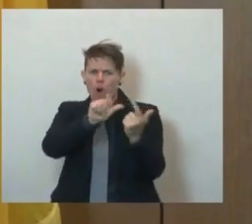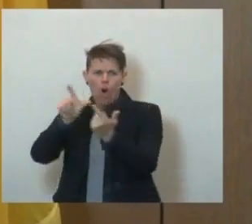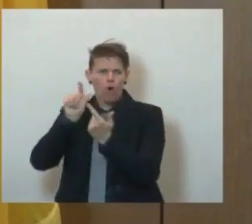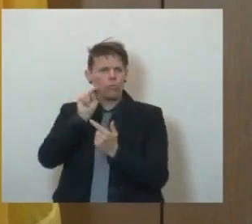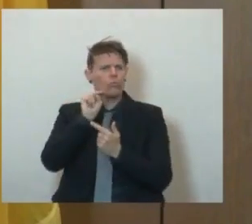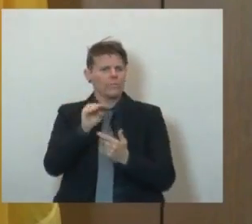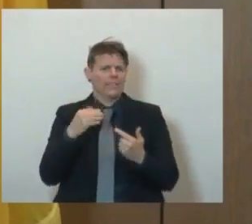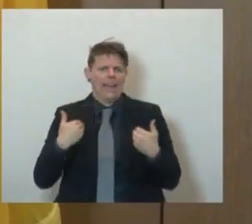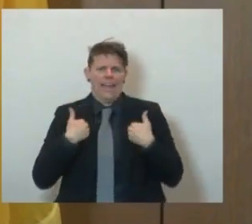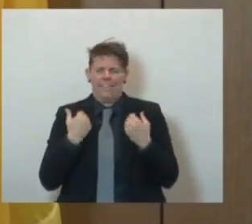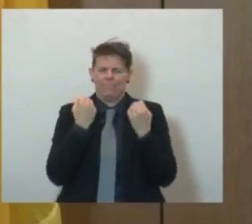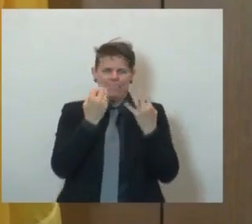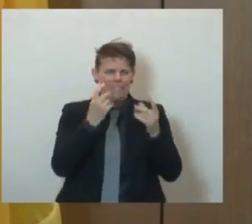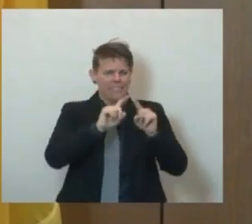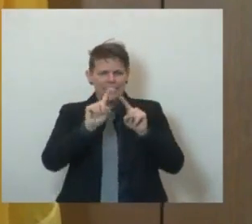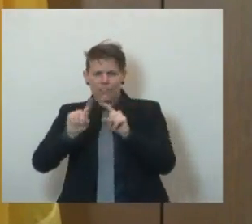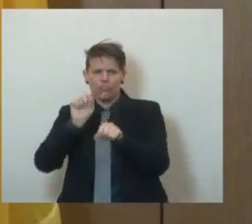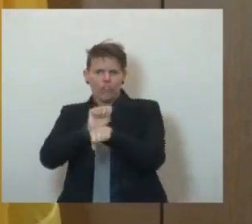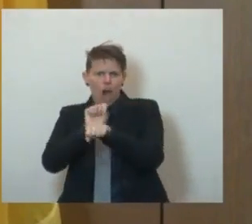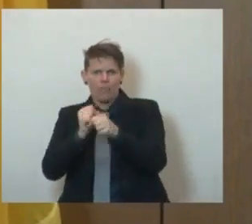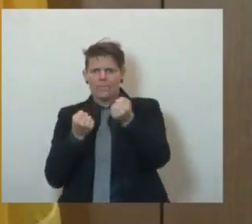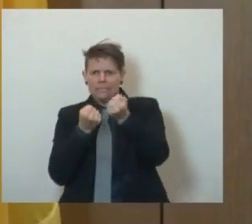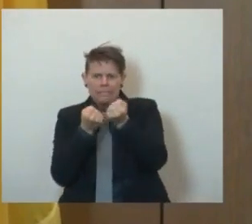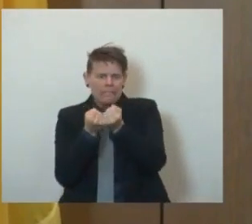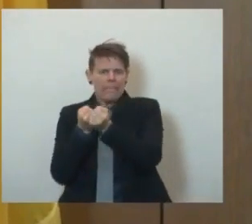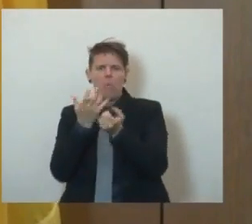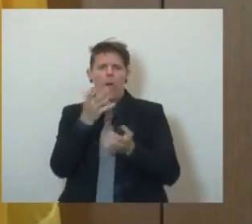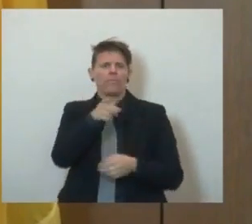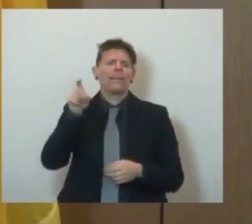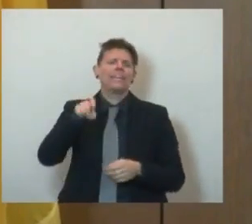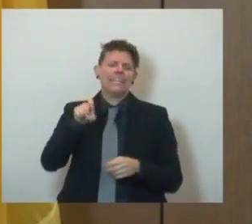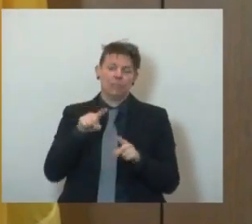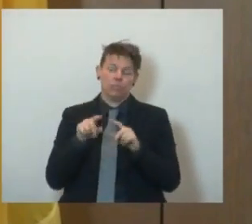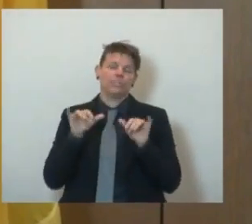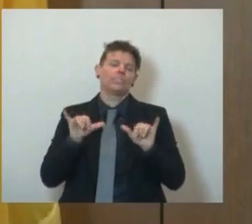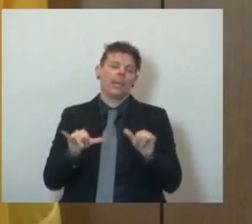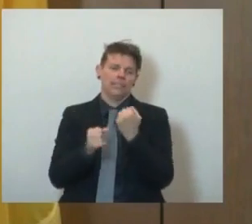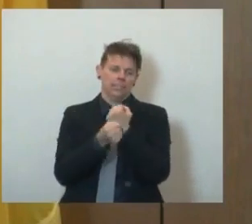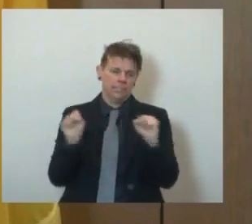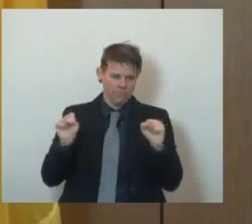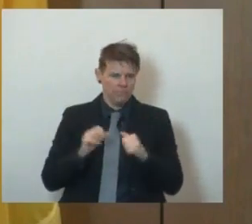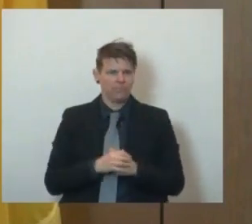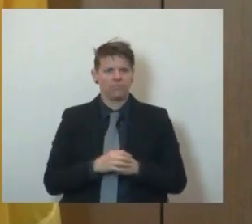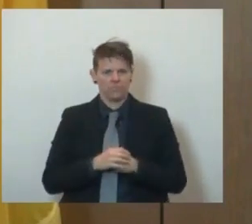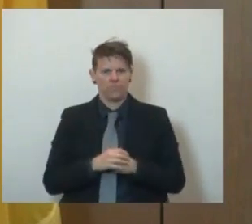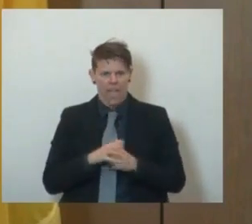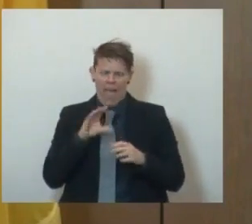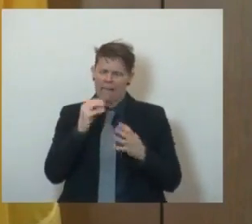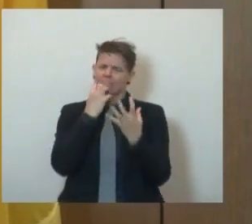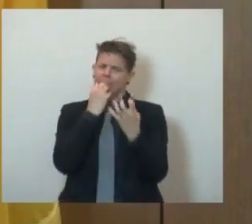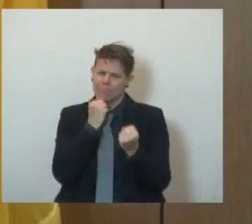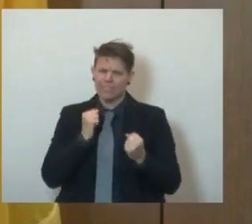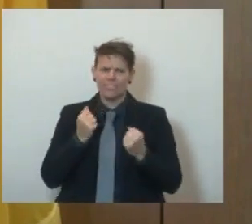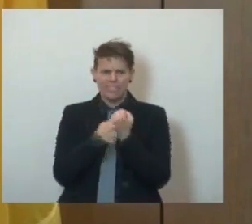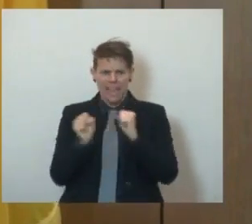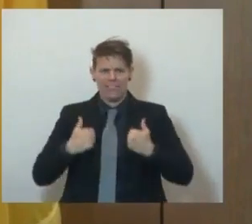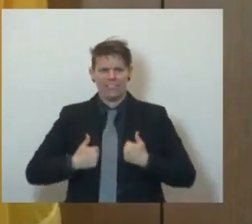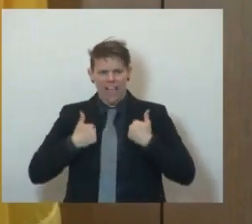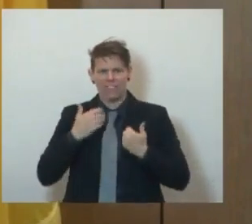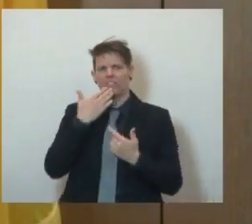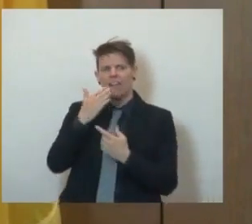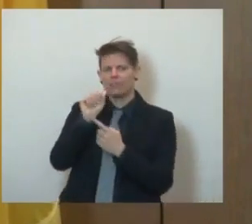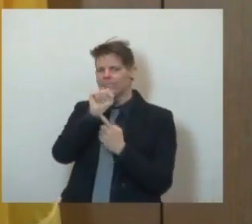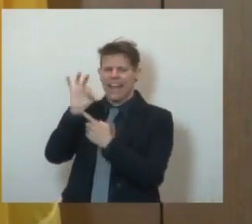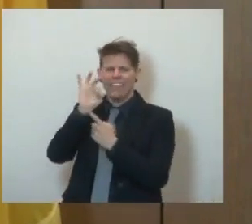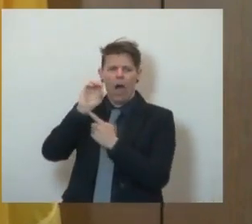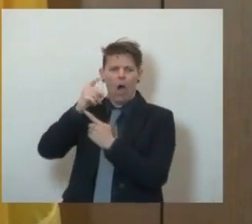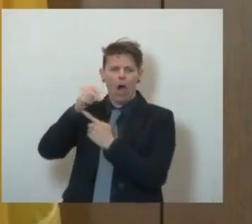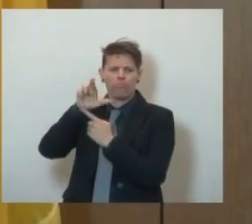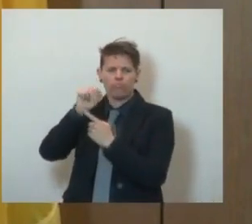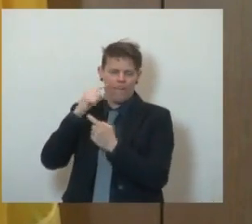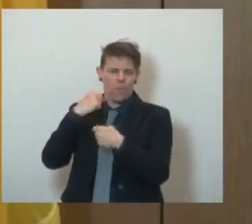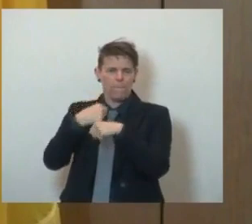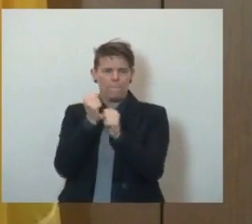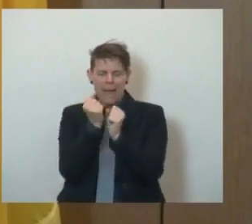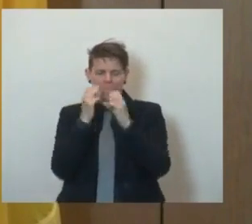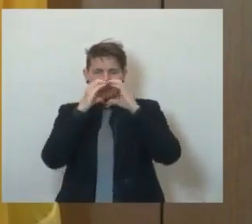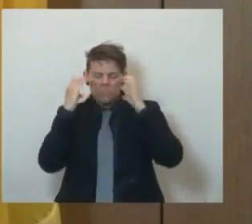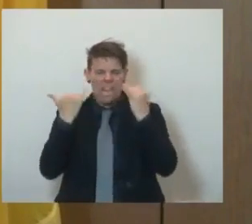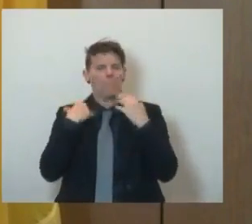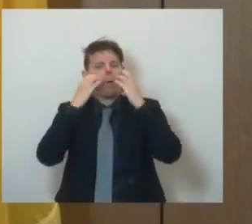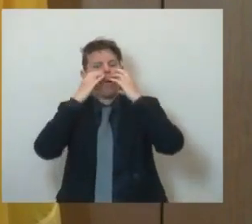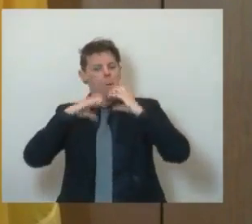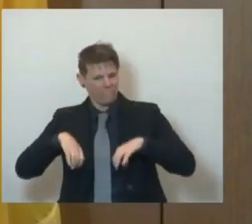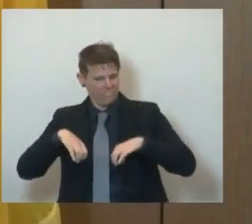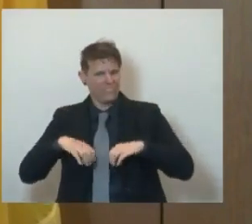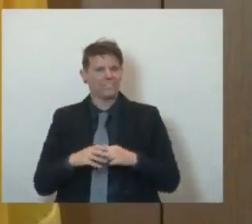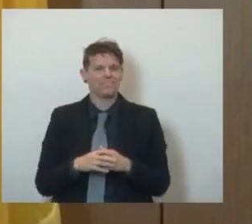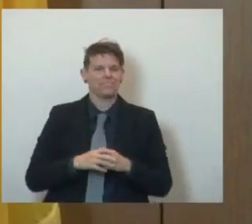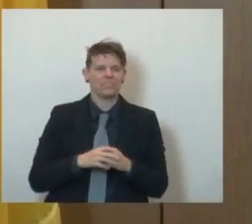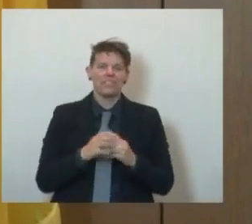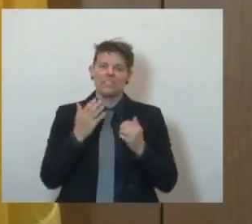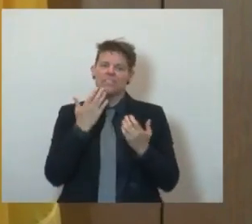LET’S GO LIVE TO SANTA FE TO MAKE MAKE SURE THAT AS MANY NEW MEXICANS AS THE BALL GET THE SUPPORT THAT THEY NEED TO REMAIN SAFE AND SAVE LIVES.